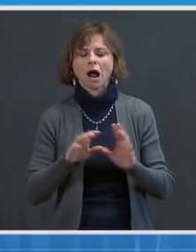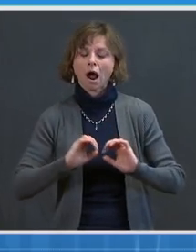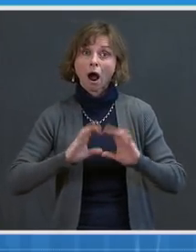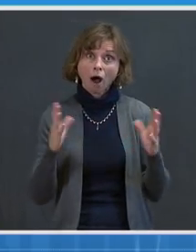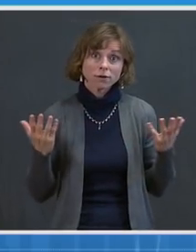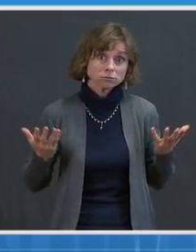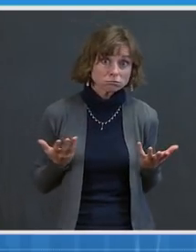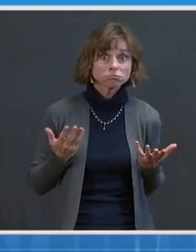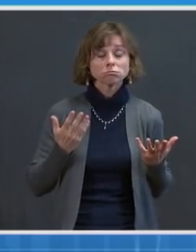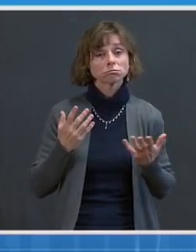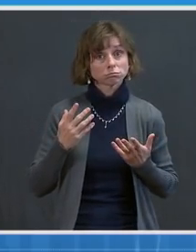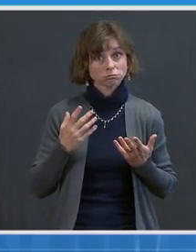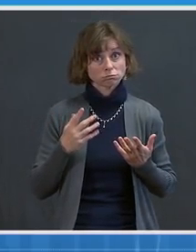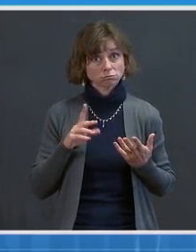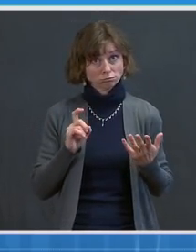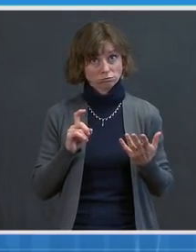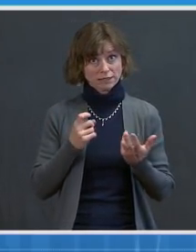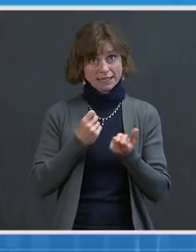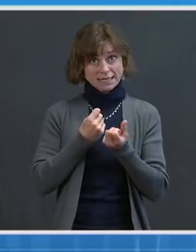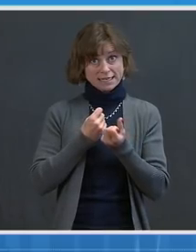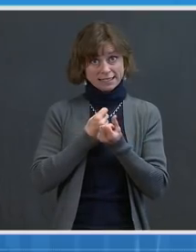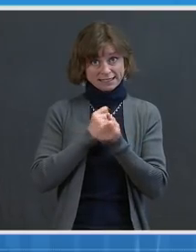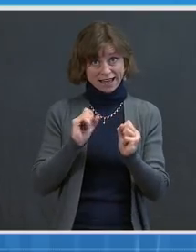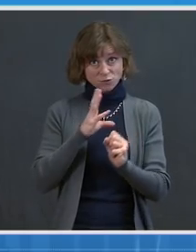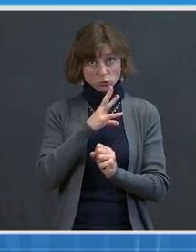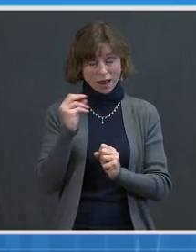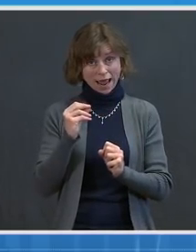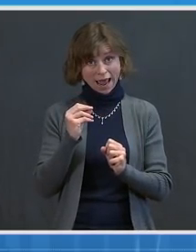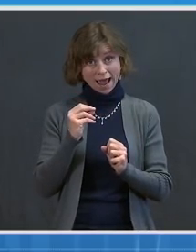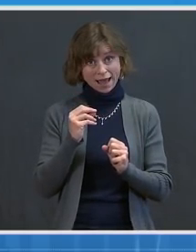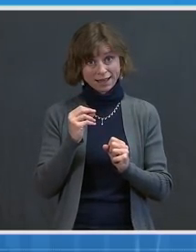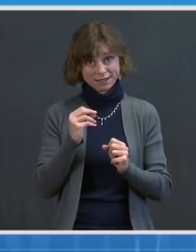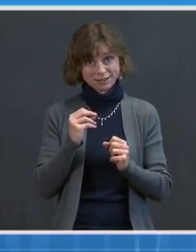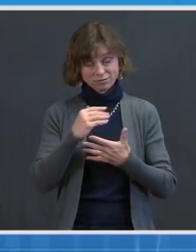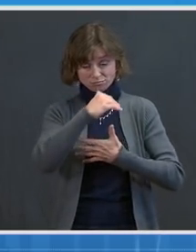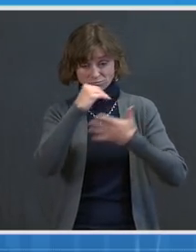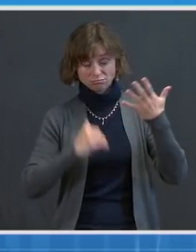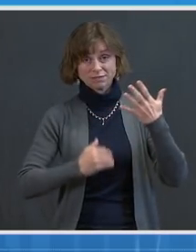What is the safety and immunogenicity profile of vaccines in these populations?